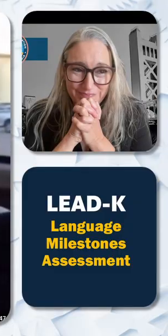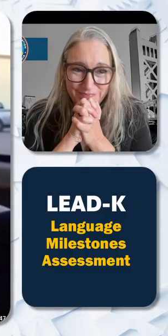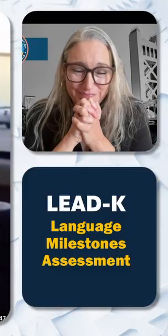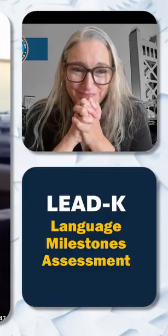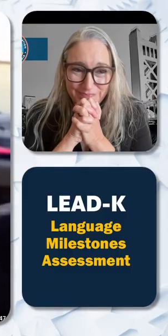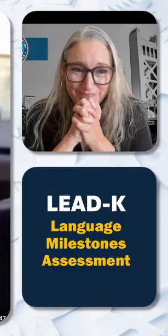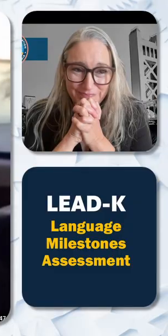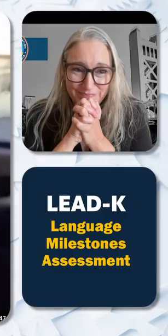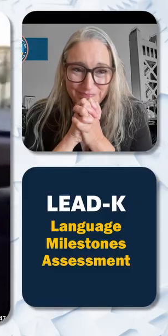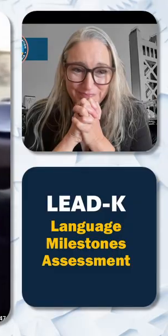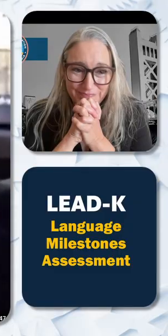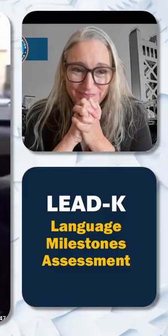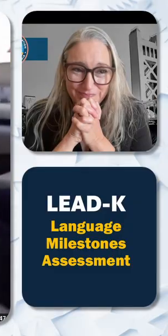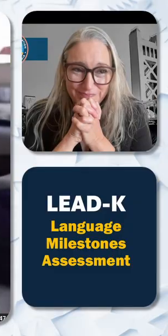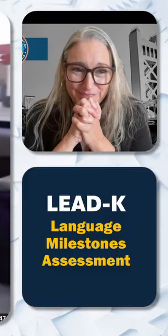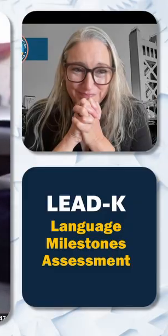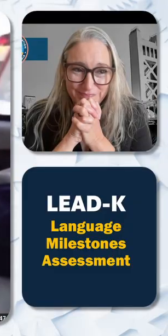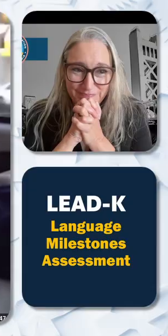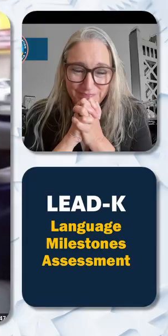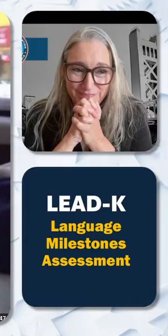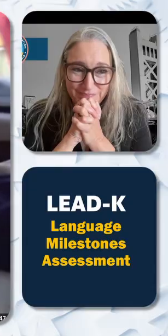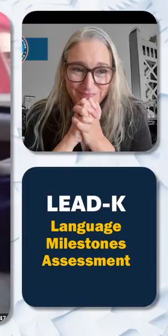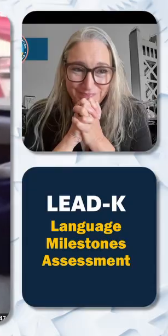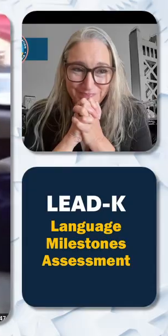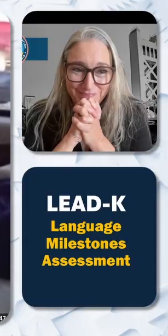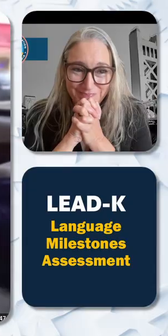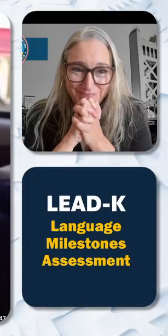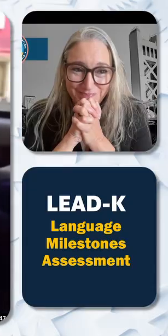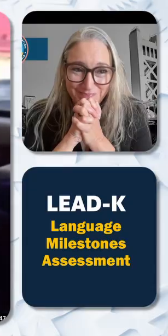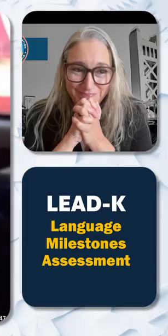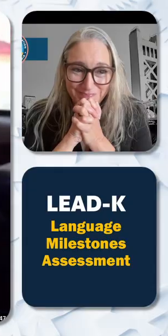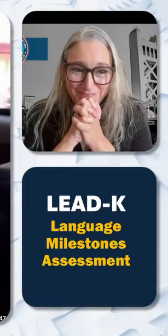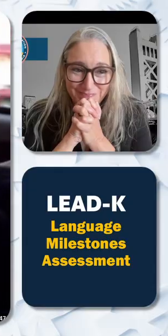Hey, Dad!” Tian: “A train!” Travis: